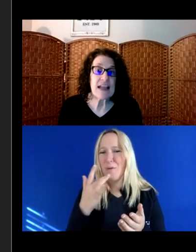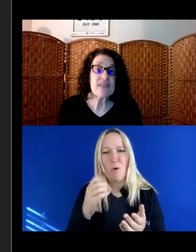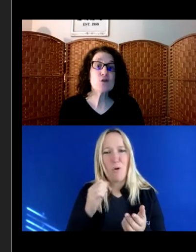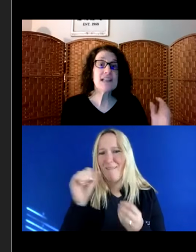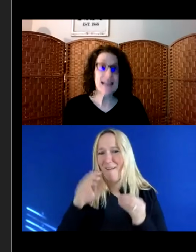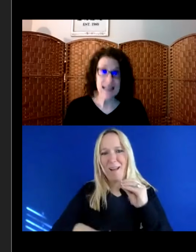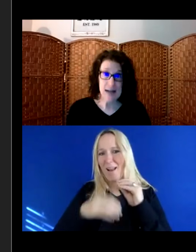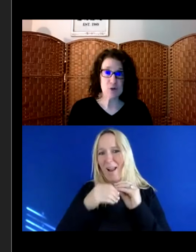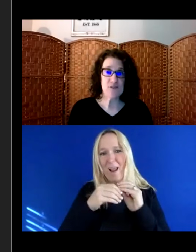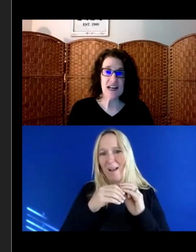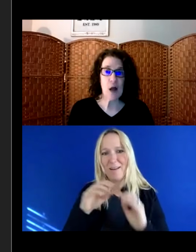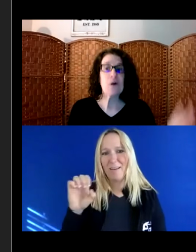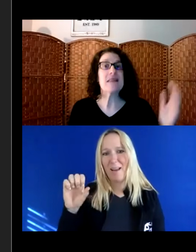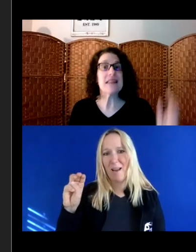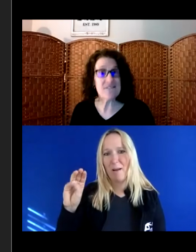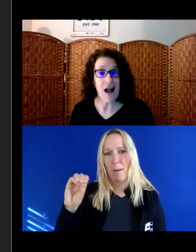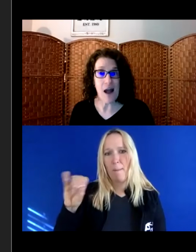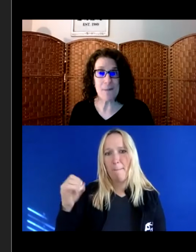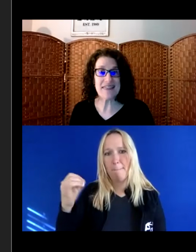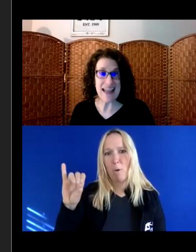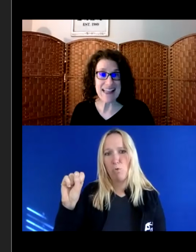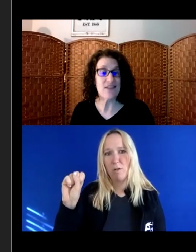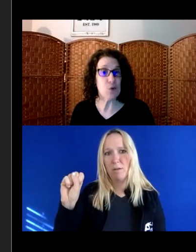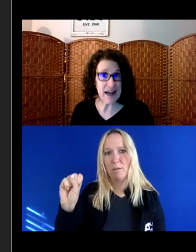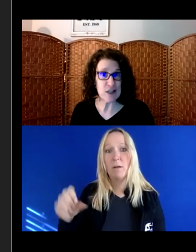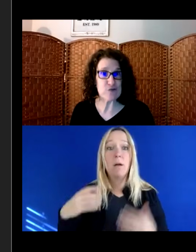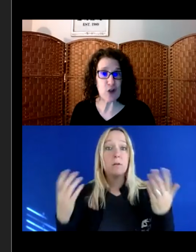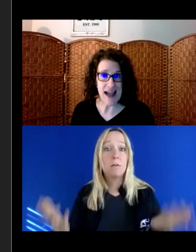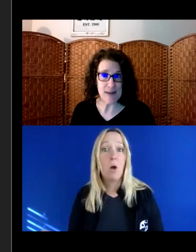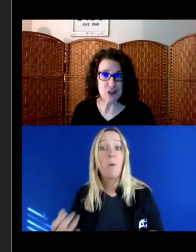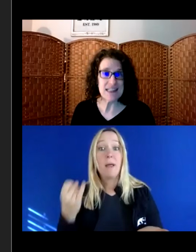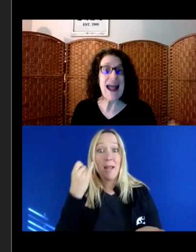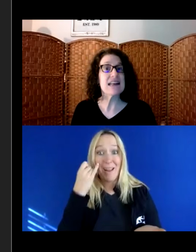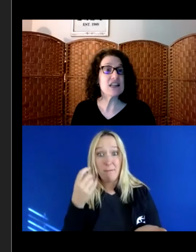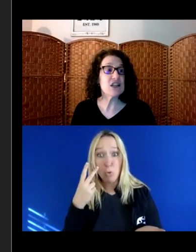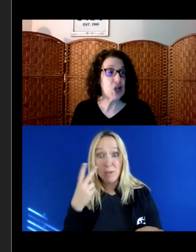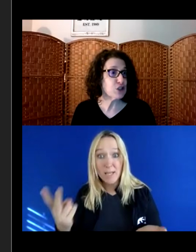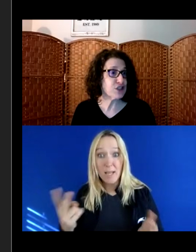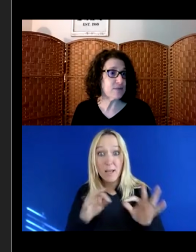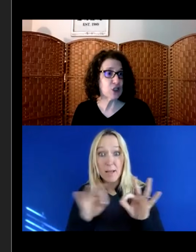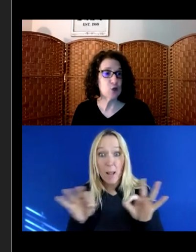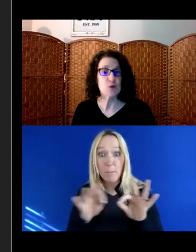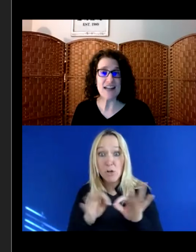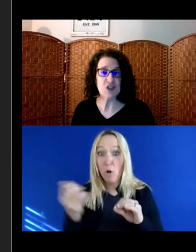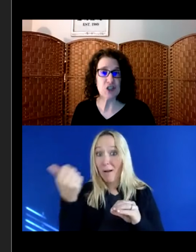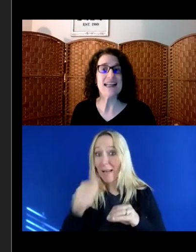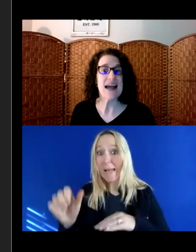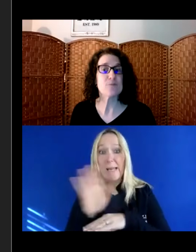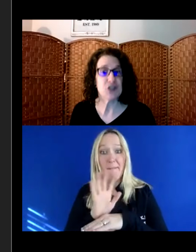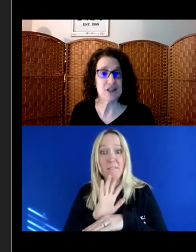If you see a captioned video, leave a comment thanking the creator for captions and encourage them to use #captioned